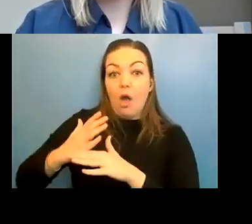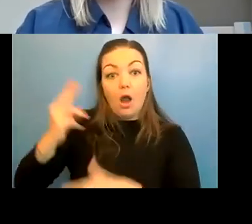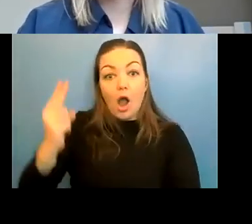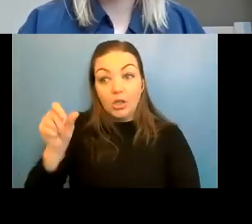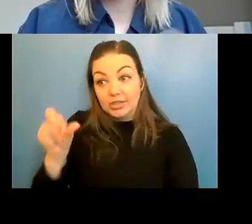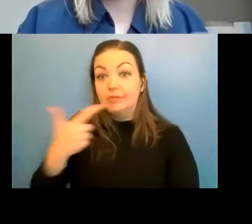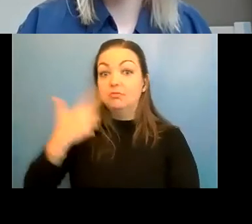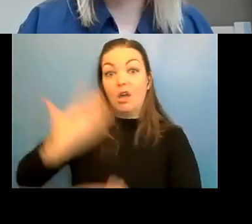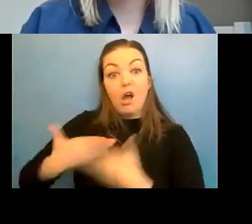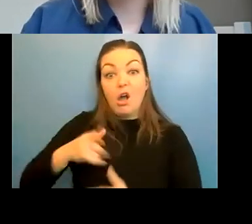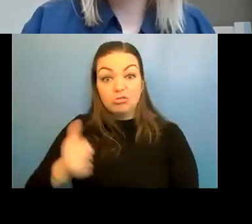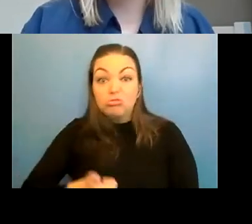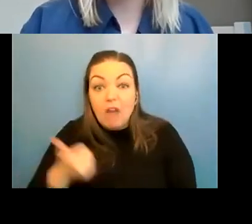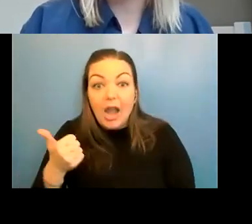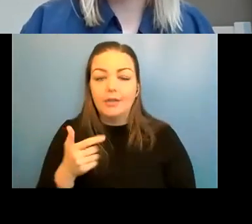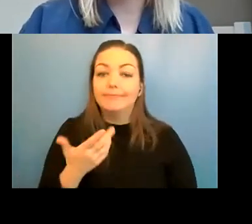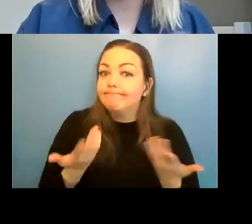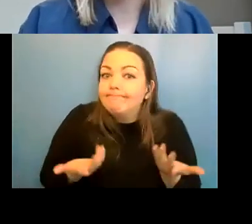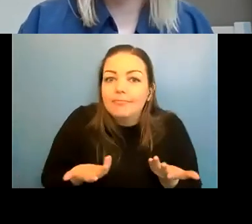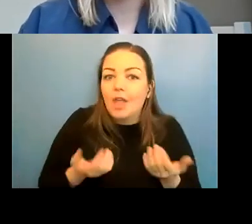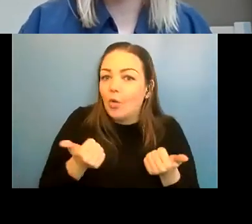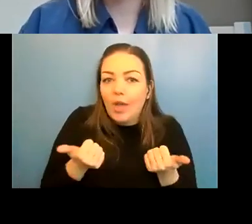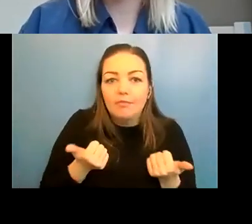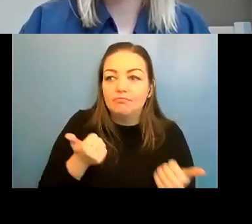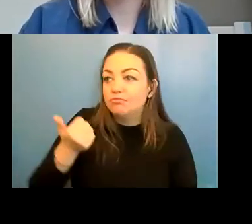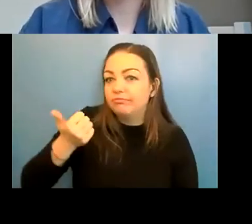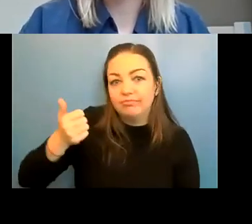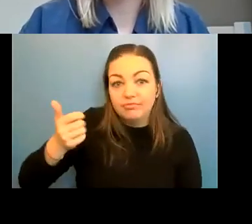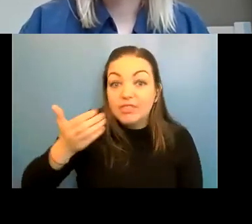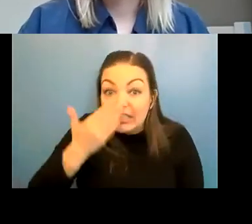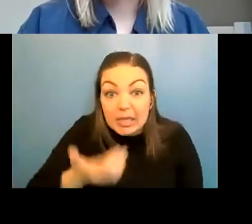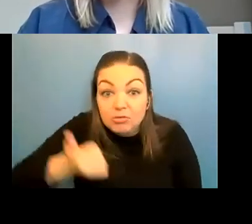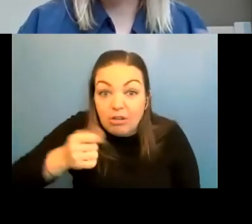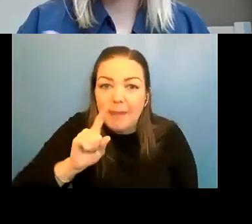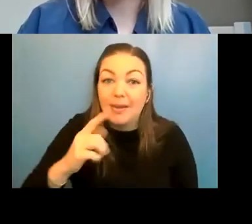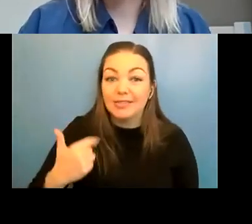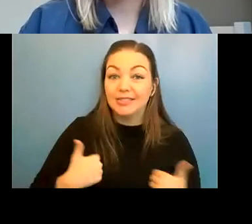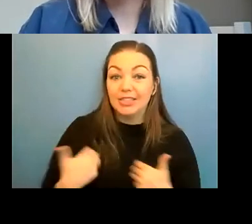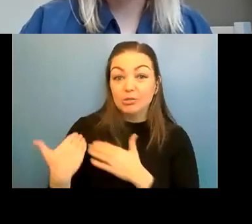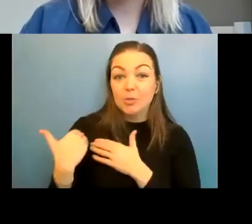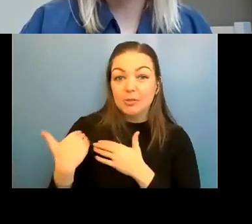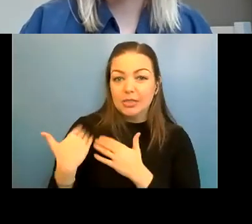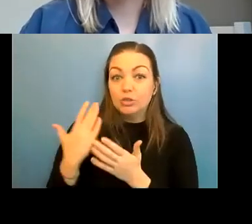and sometimes we're relying on a bit of web description of a show, or a piece of work, and the artist saying it's really great and we can go, "Yes it looks really great but we also